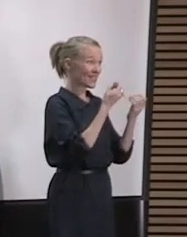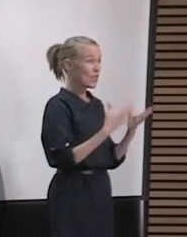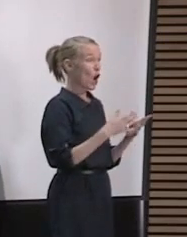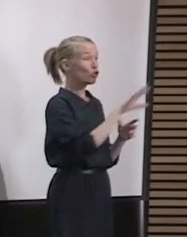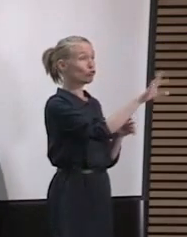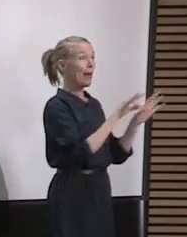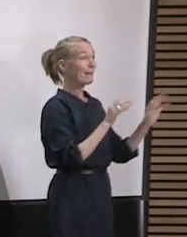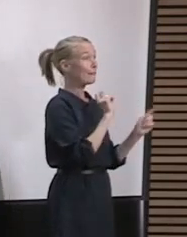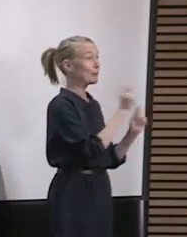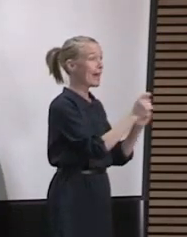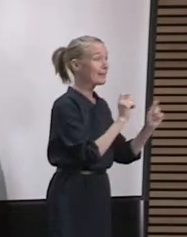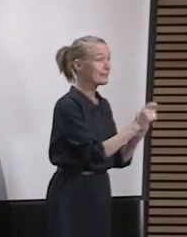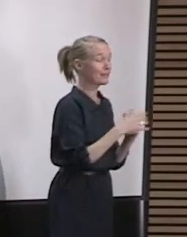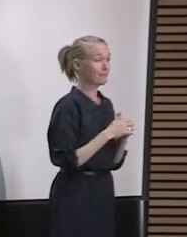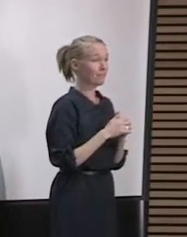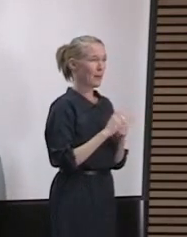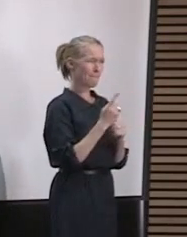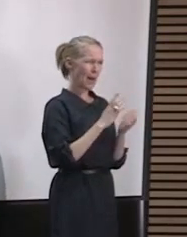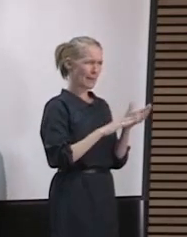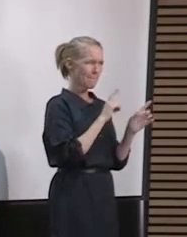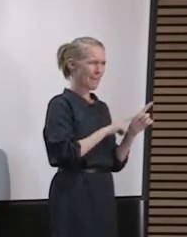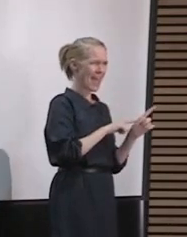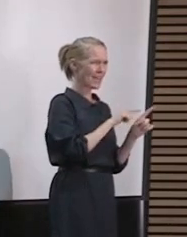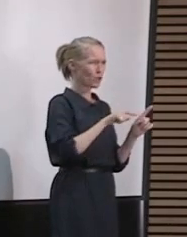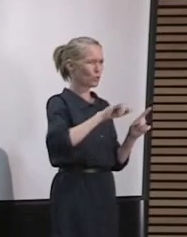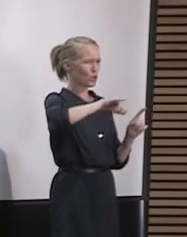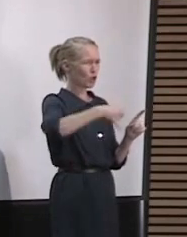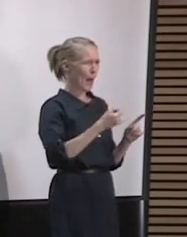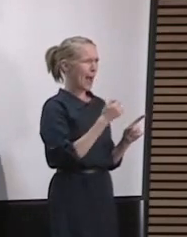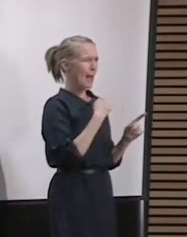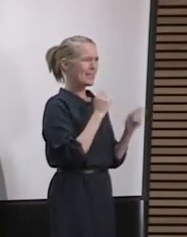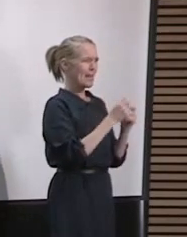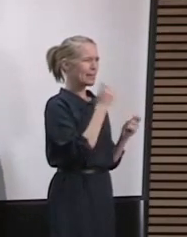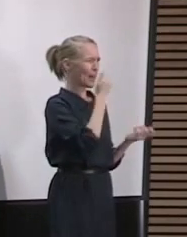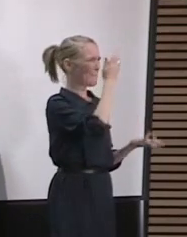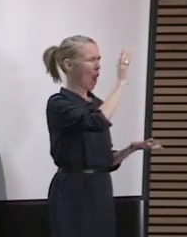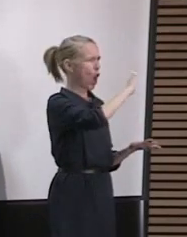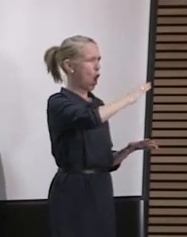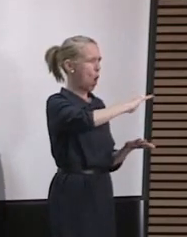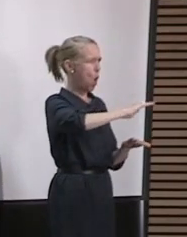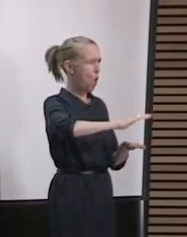random testing during July? Between May and July,